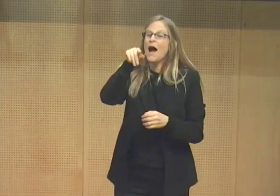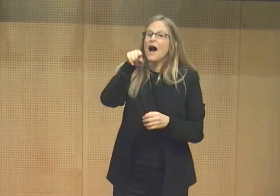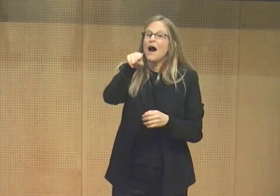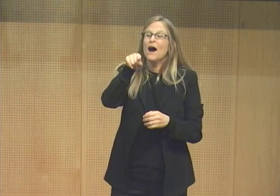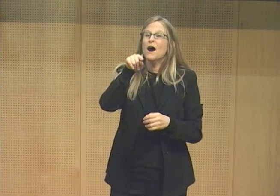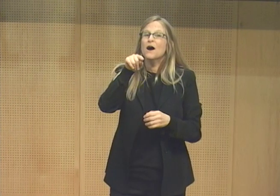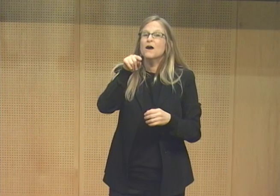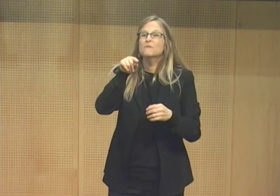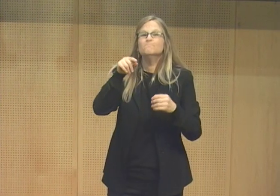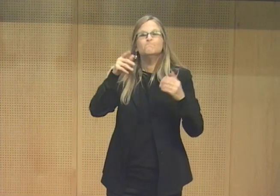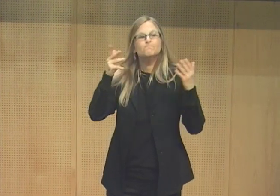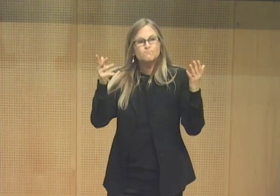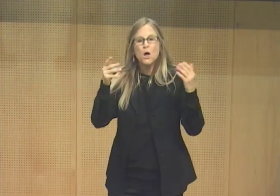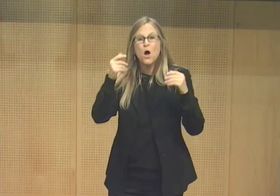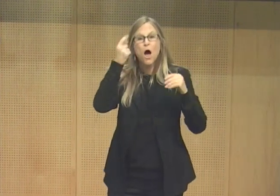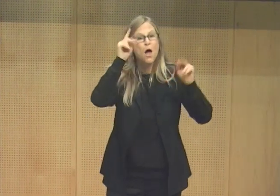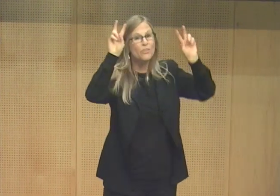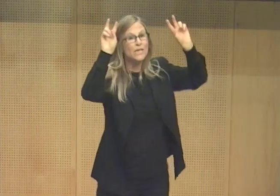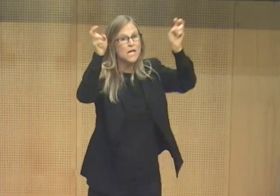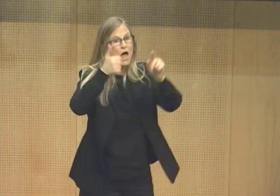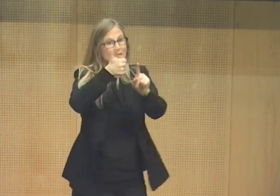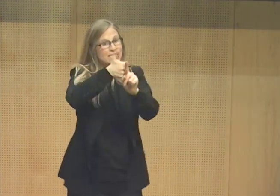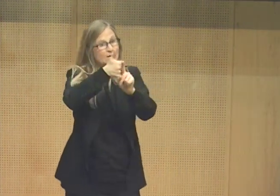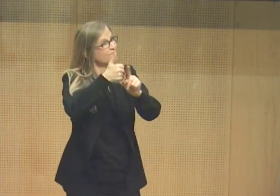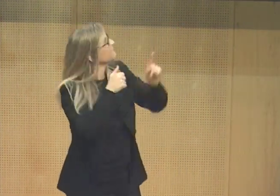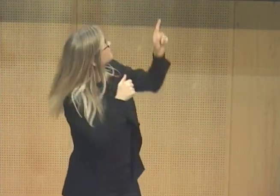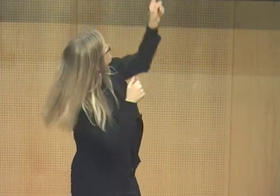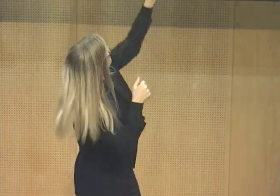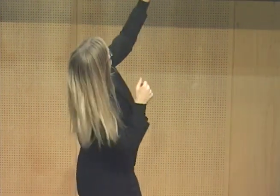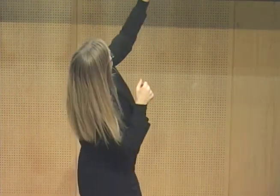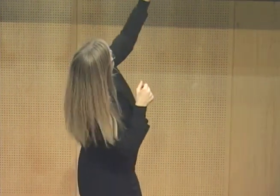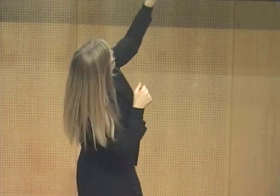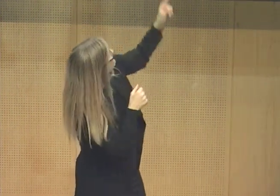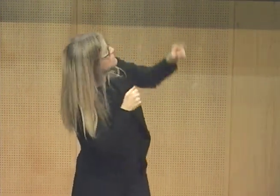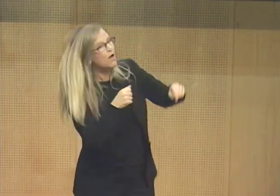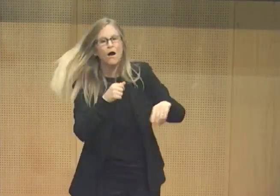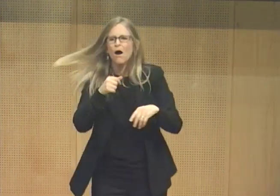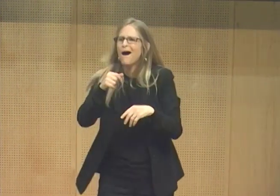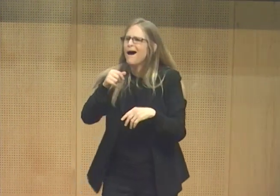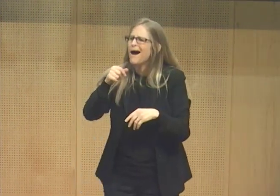The title of my talk this morning is pulled